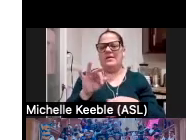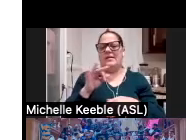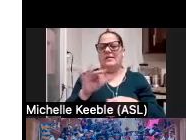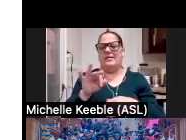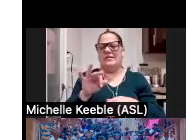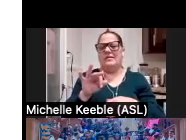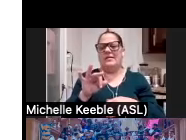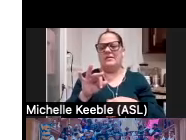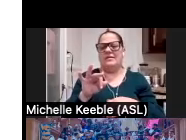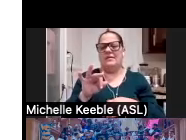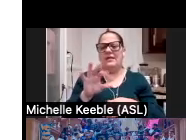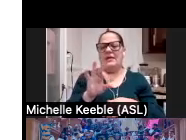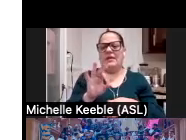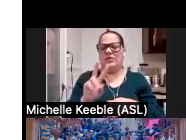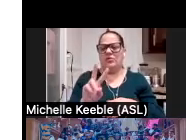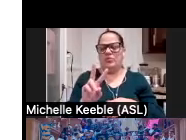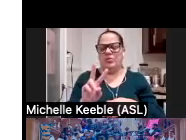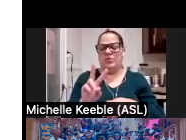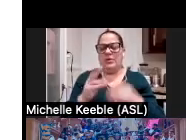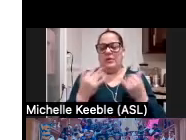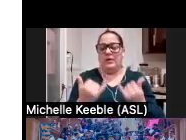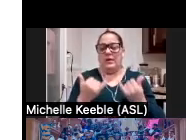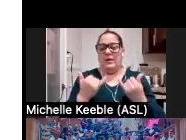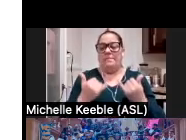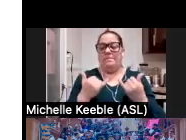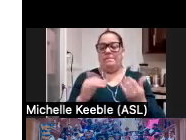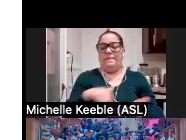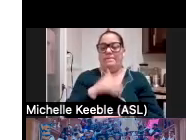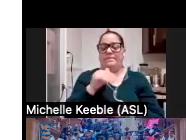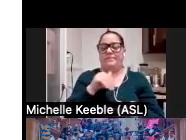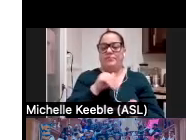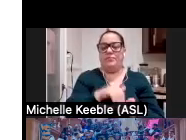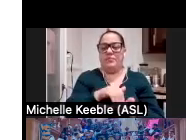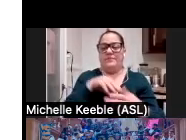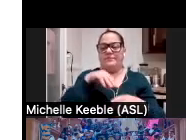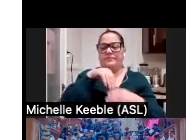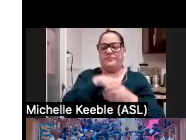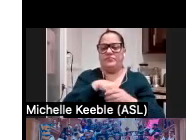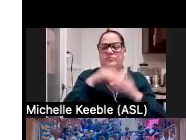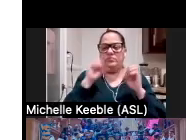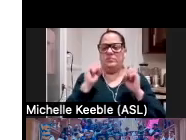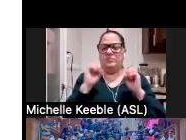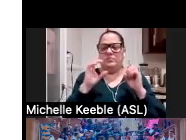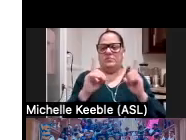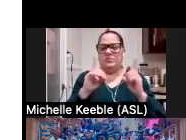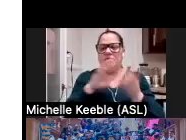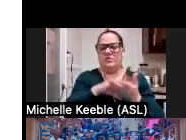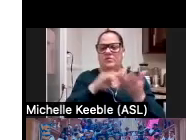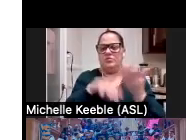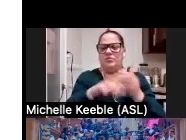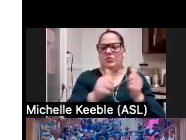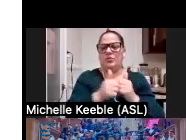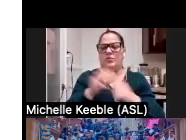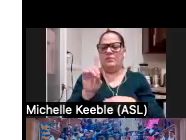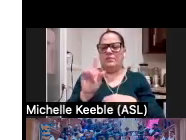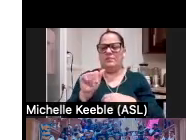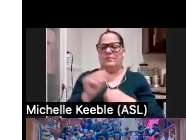but it's emerged uh as a as a center for inclusive education for students with disabilities. Uh,